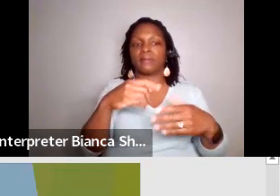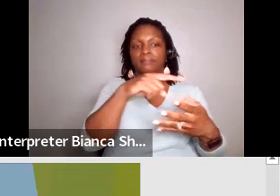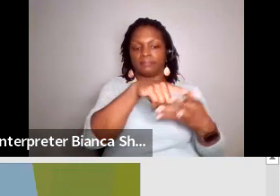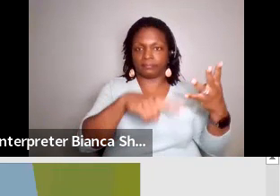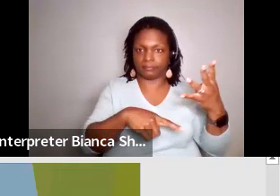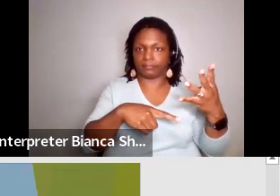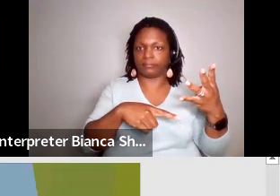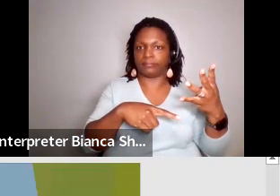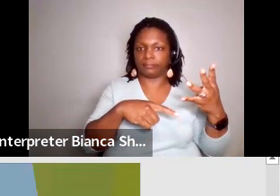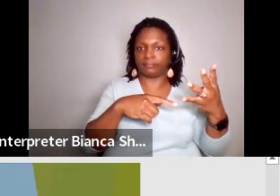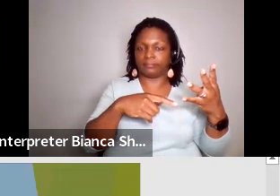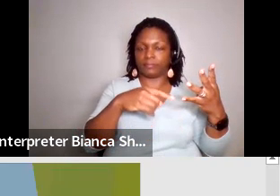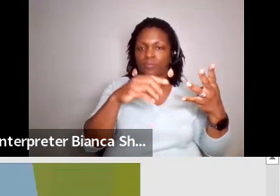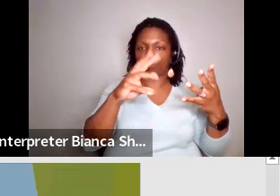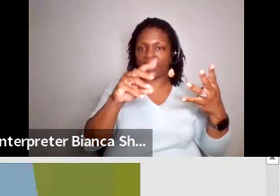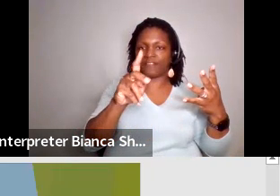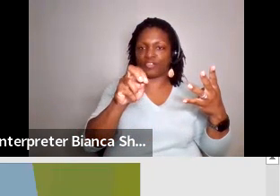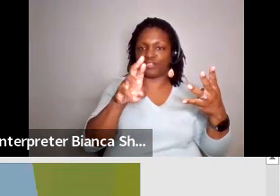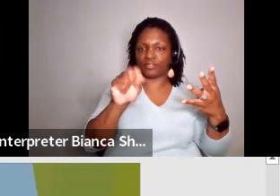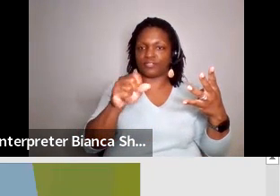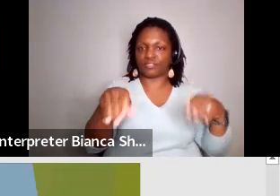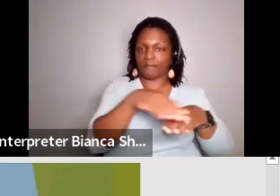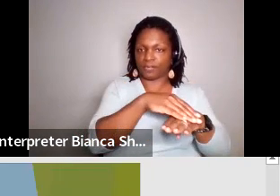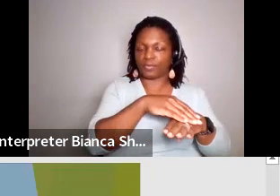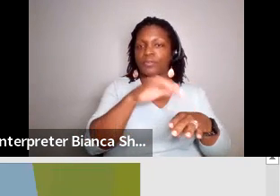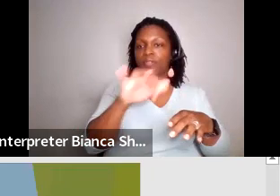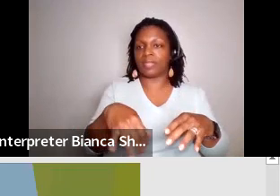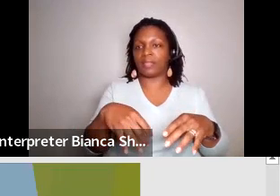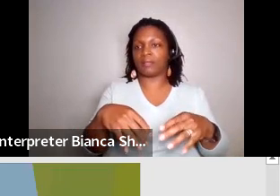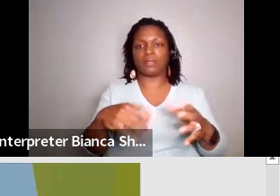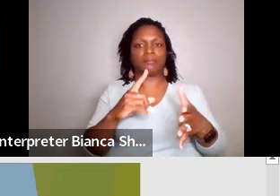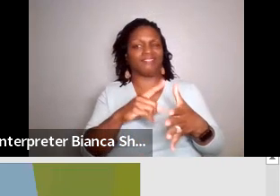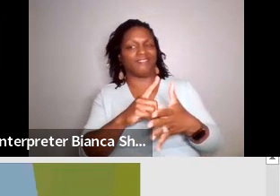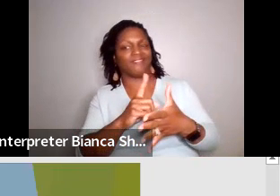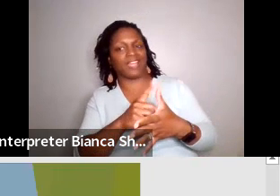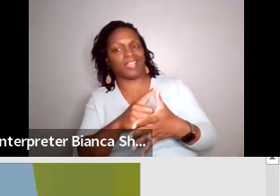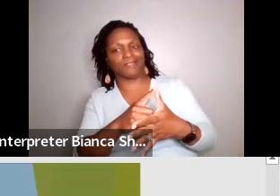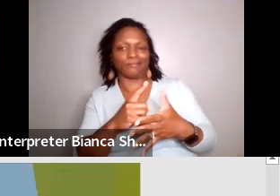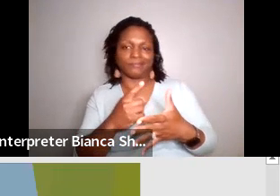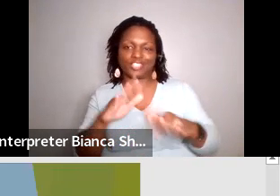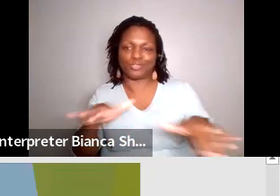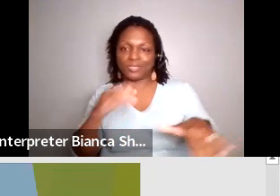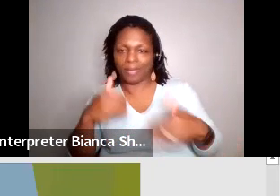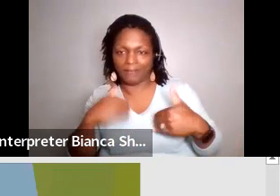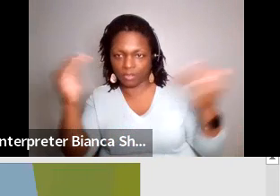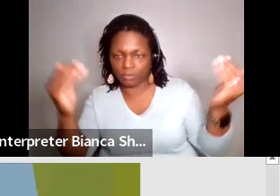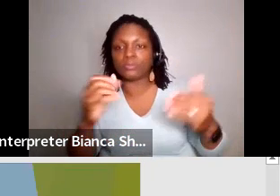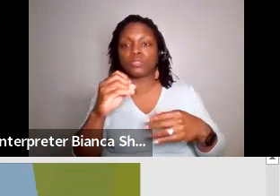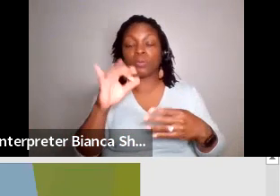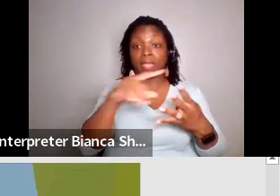our 4 oCD waivers are really 3 because Children's choice doesn't have adults, so in our 3 ocdd waivers.